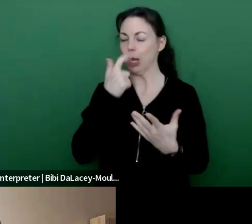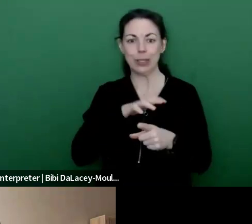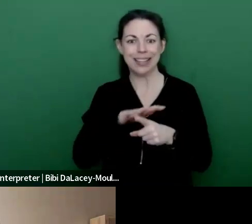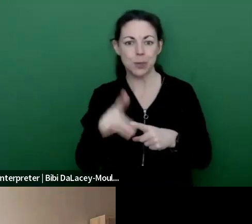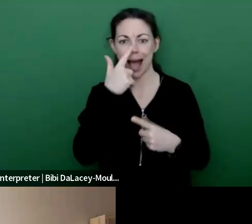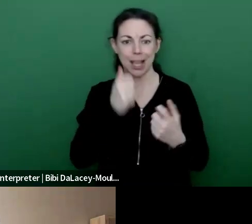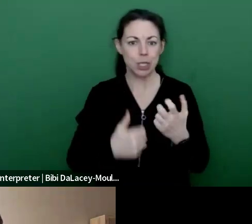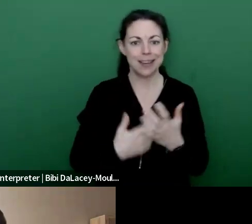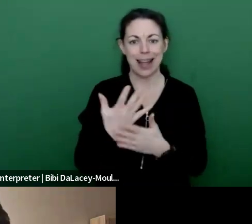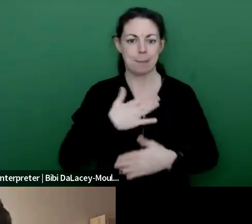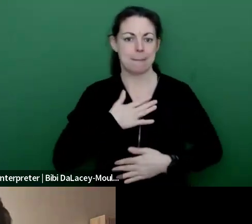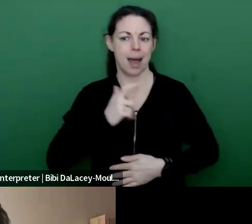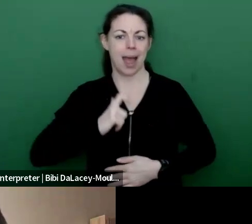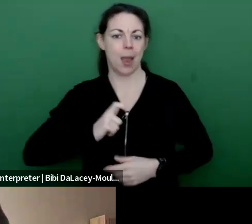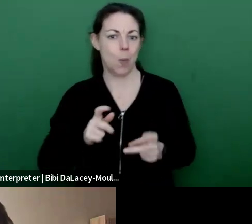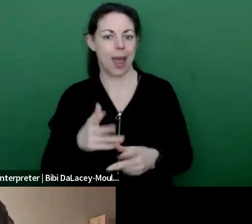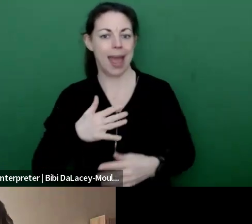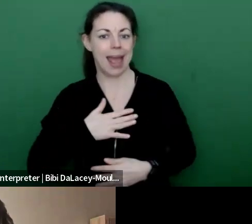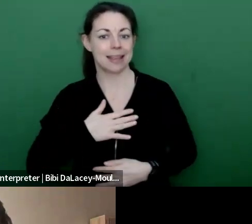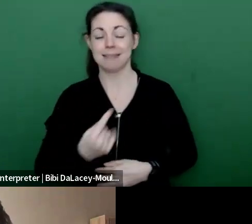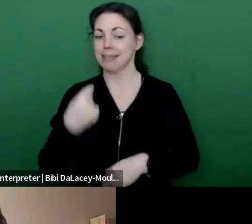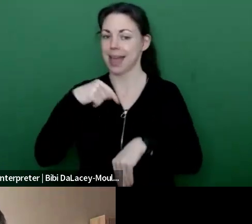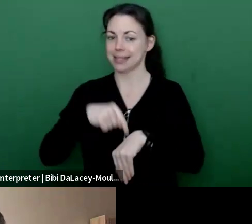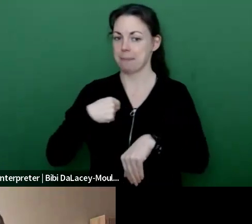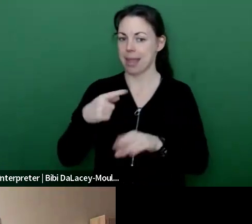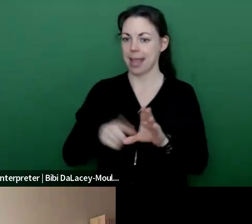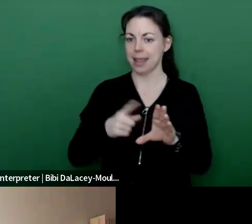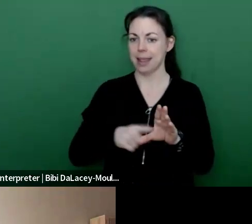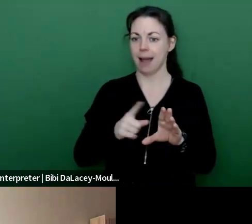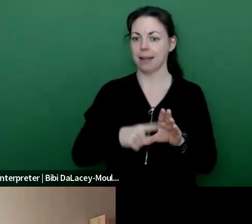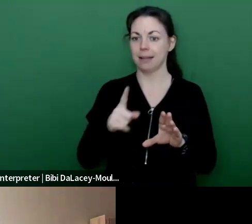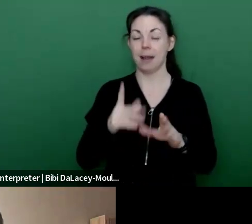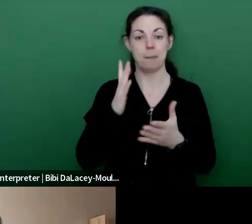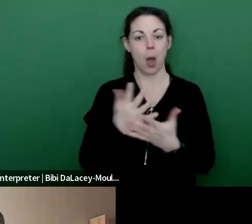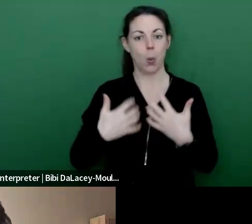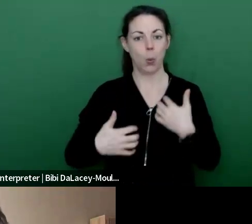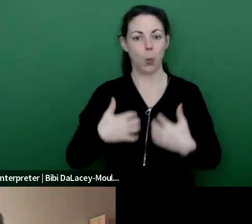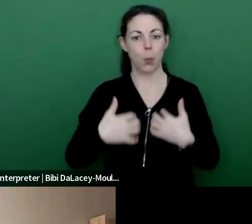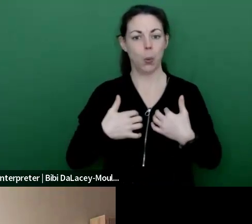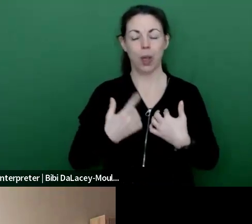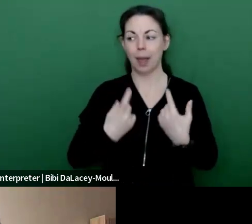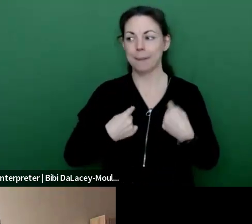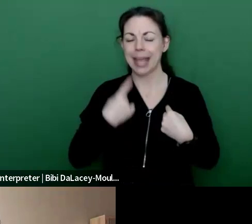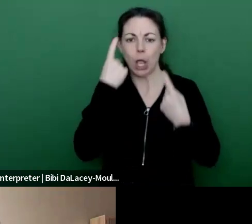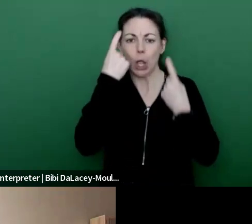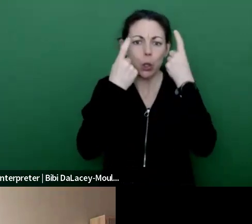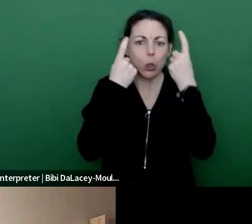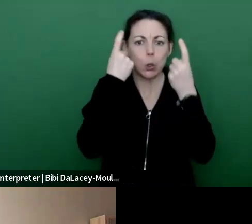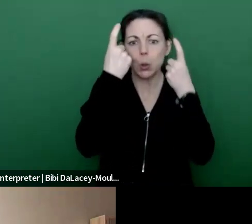very young at the time and it was incredible. Curiosity can often be a superpower. So, if there's nothing else you take away from what I say today,